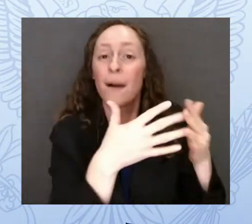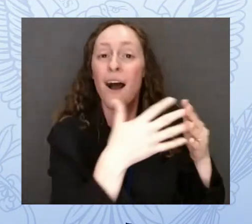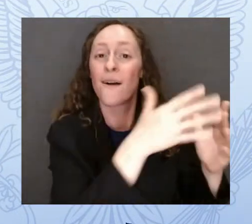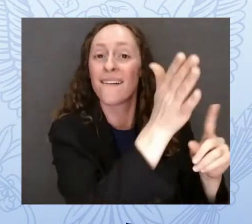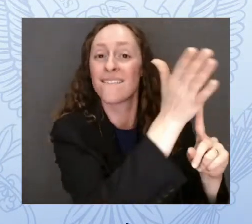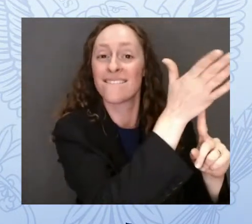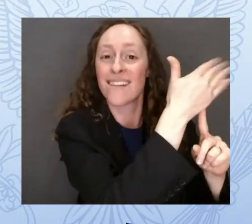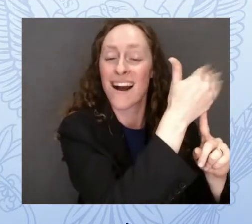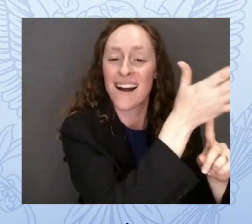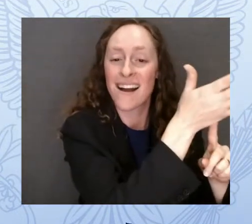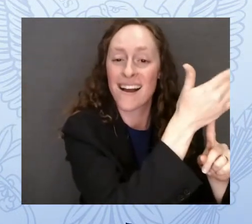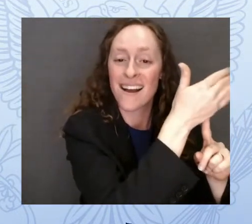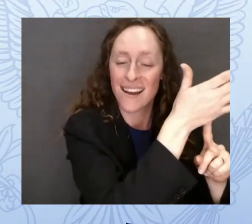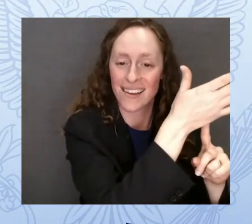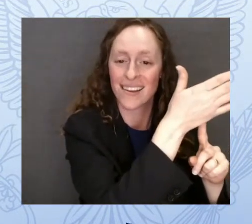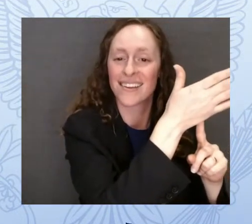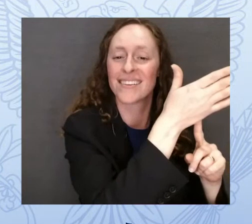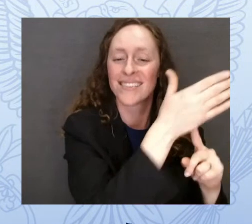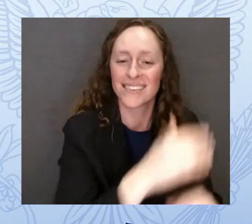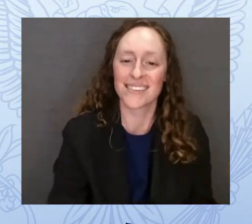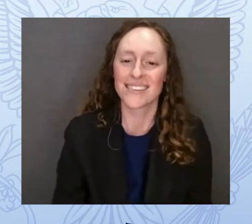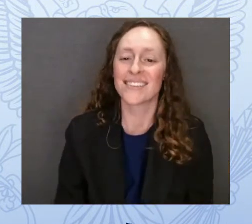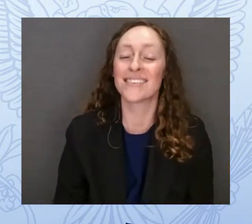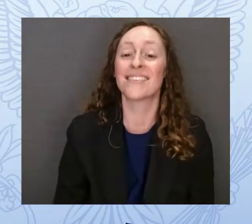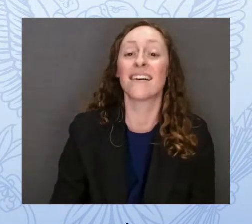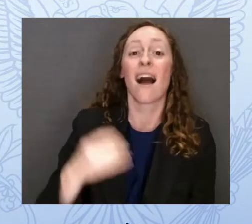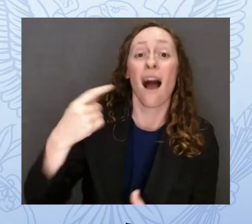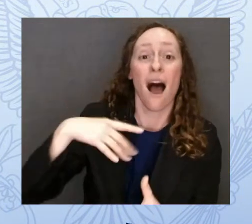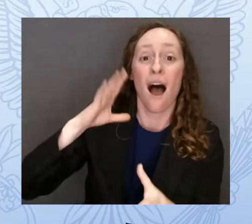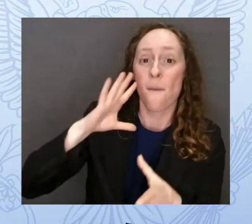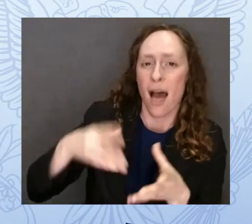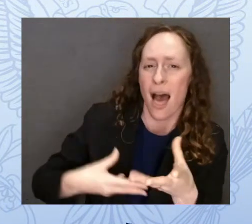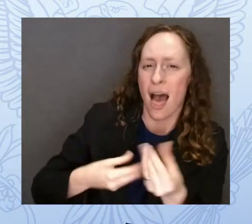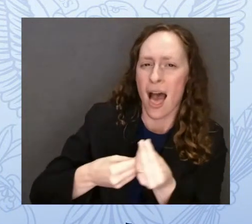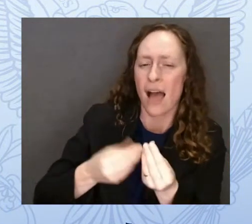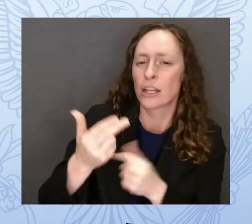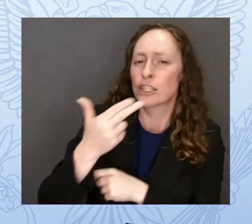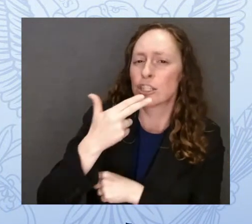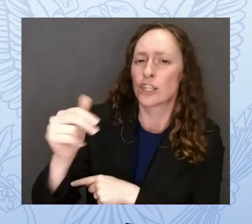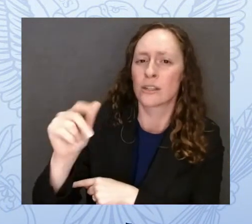So we made about almost 900 sugar curls together.